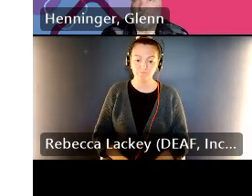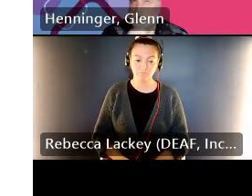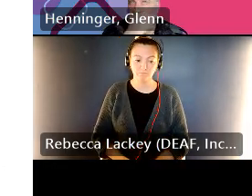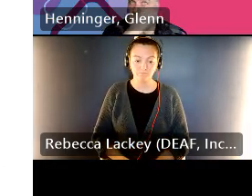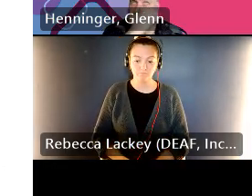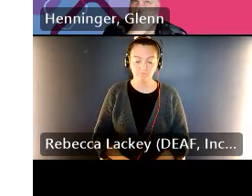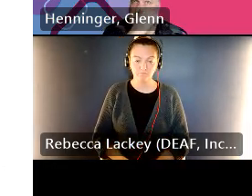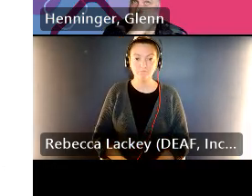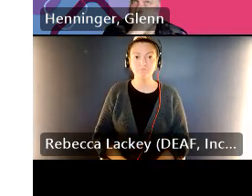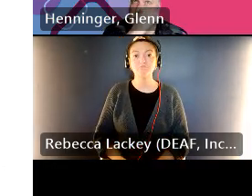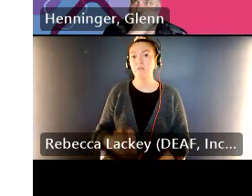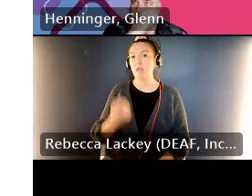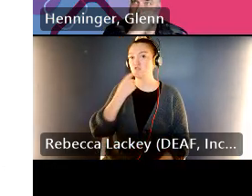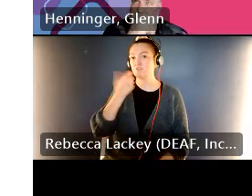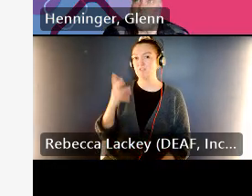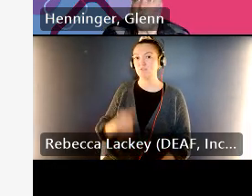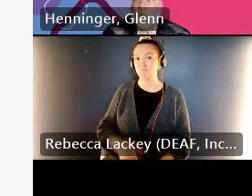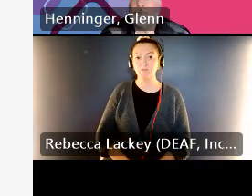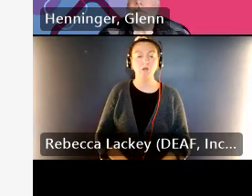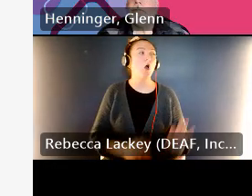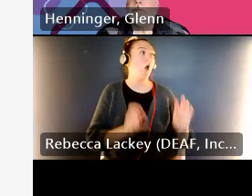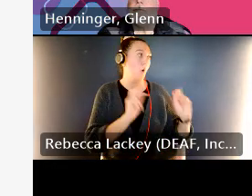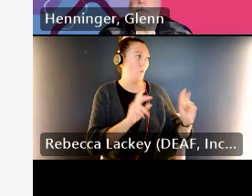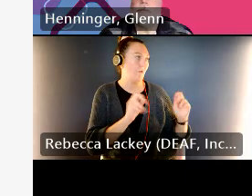I just did that for you, John. OK, Thank you very much, Misty.